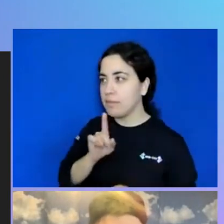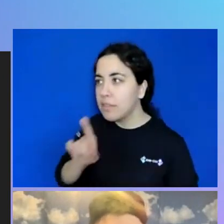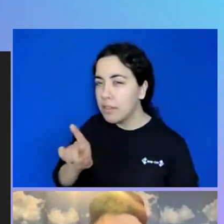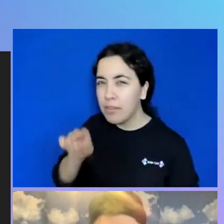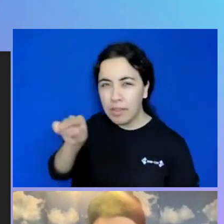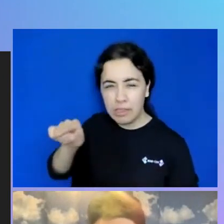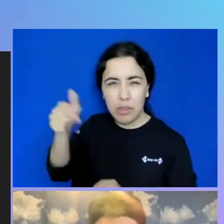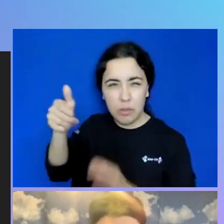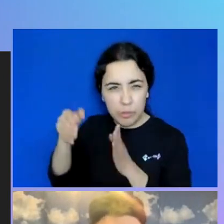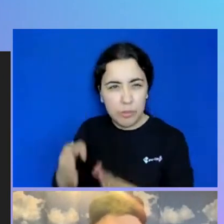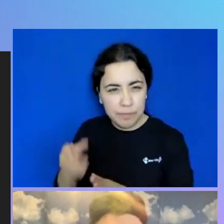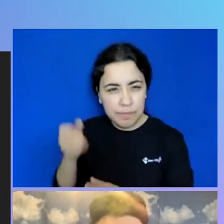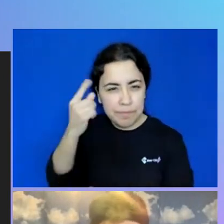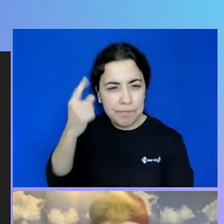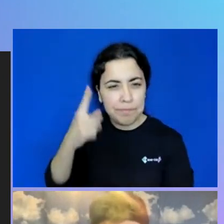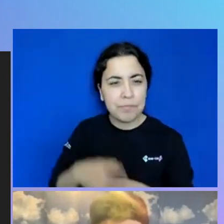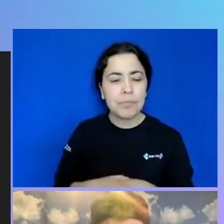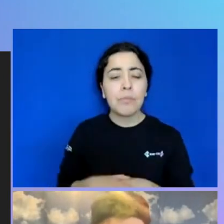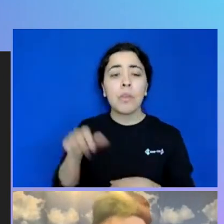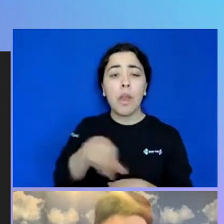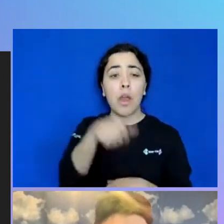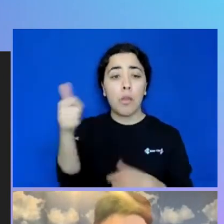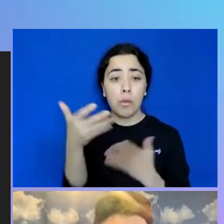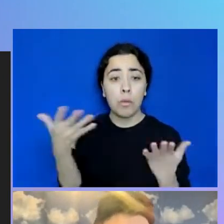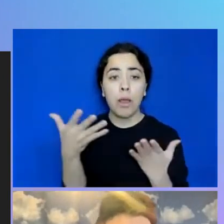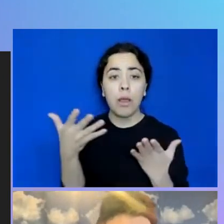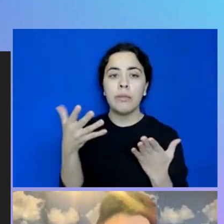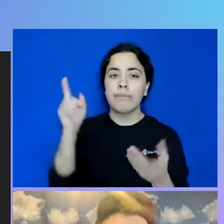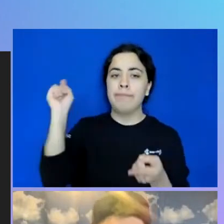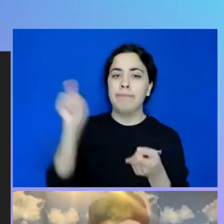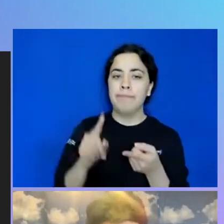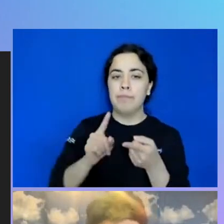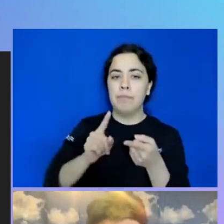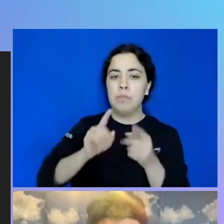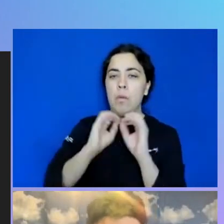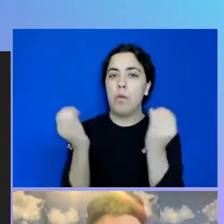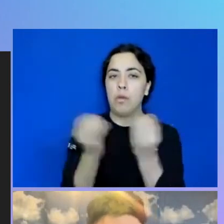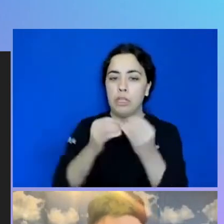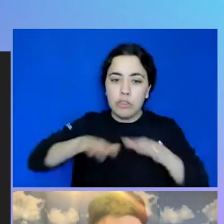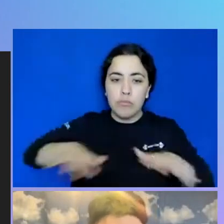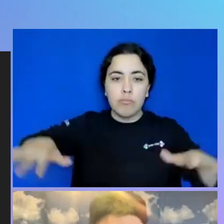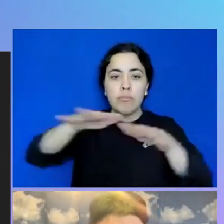overall, organizations are not doing good. Uh, they are not